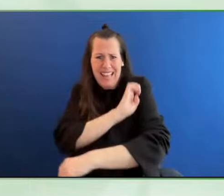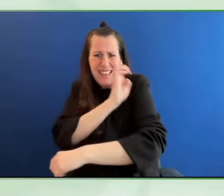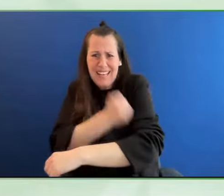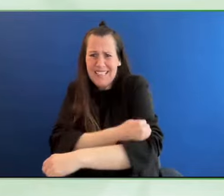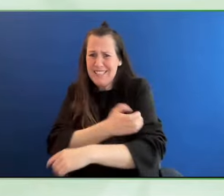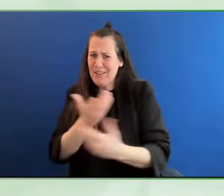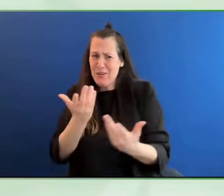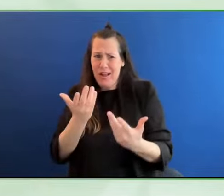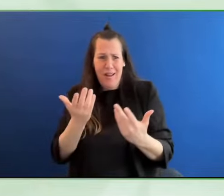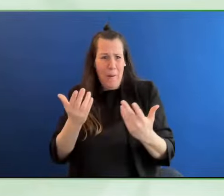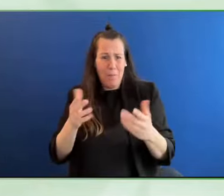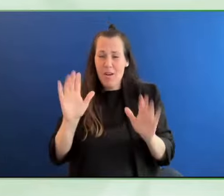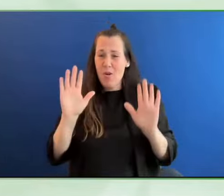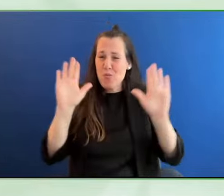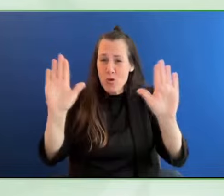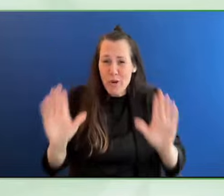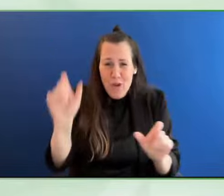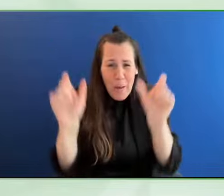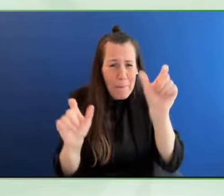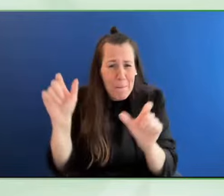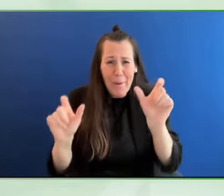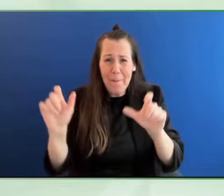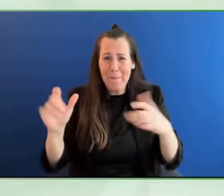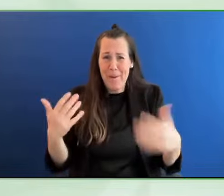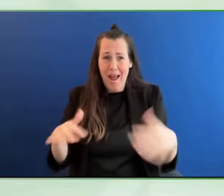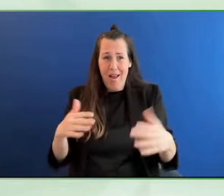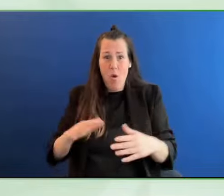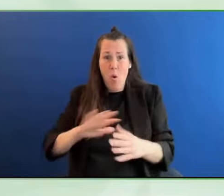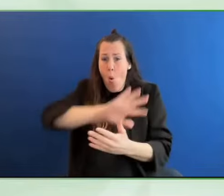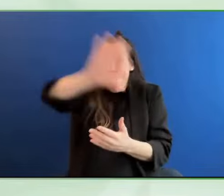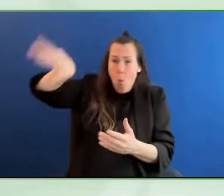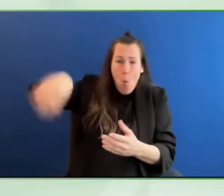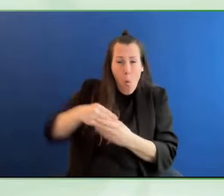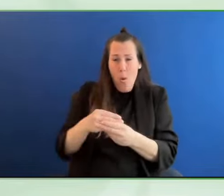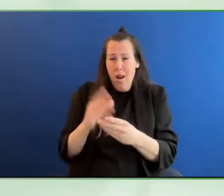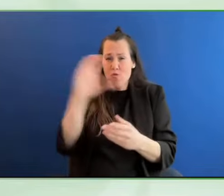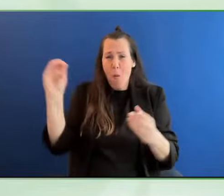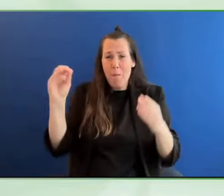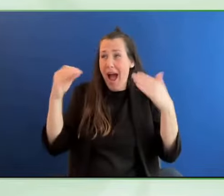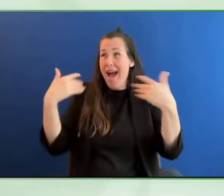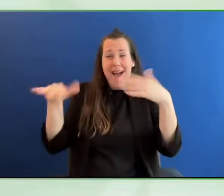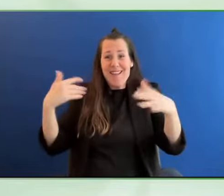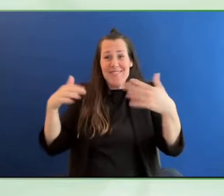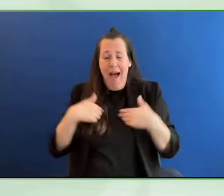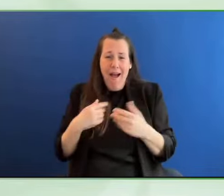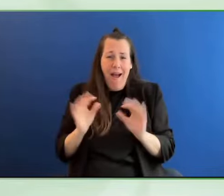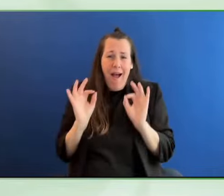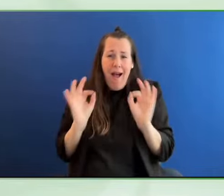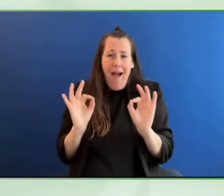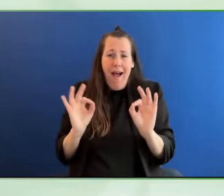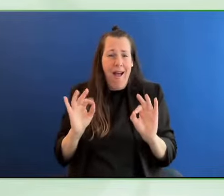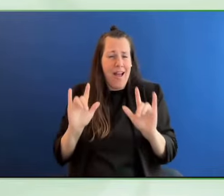One of the topics of this talk is really about, it focuses on skills based employment.